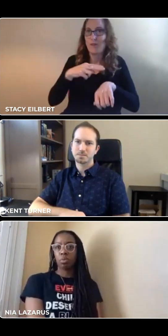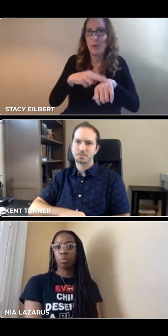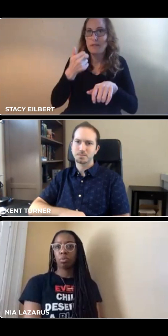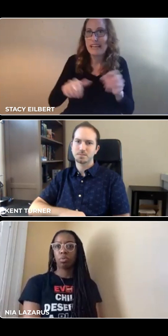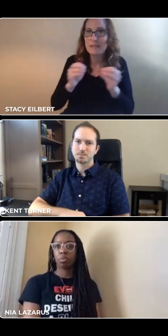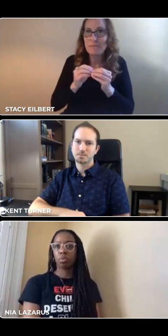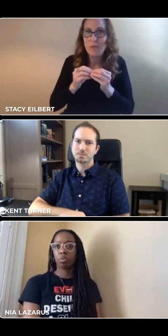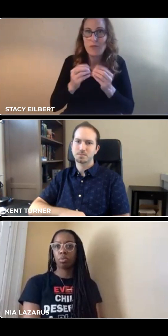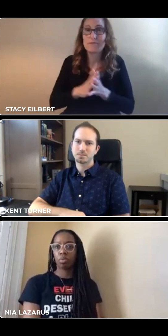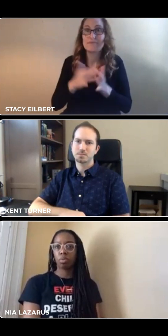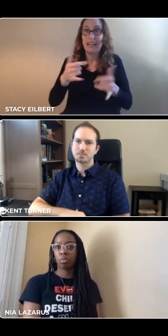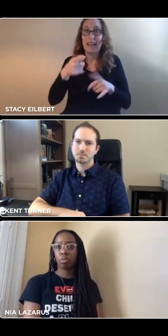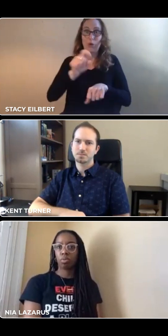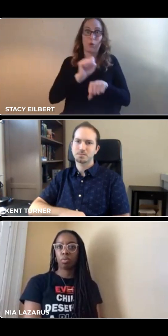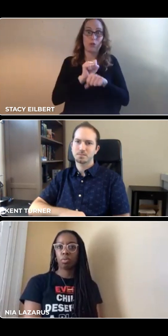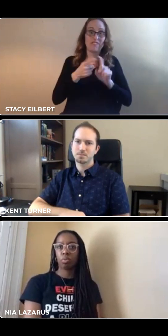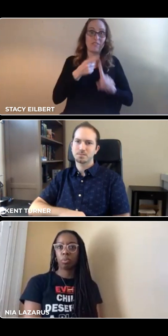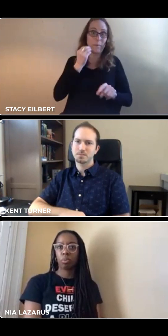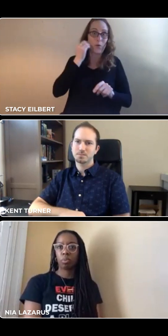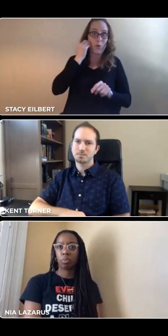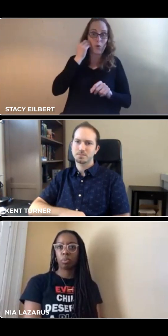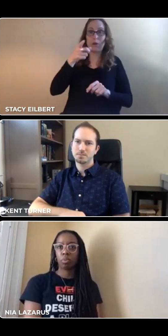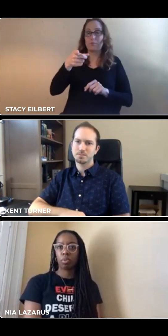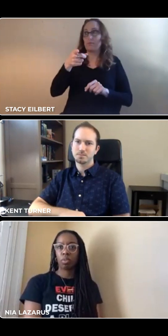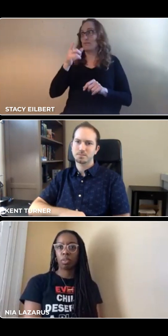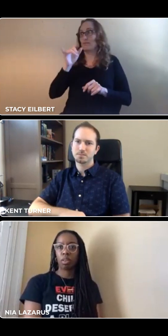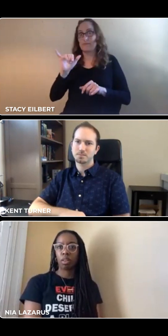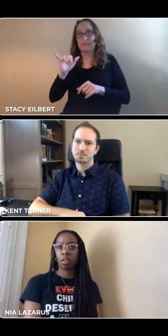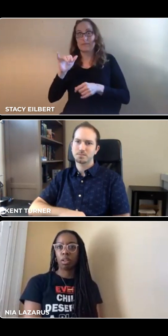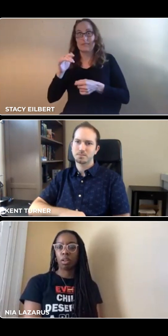What used to be normal is no longer normal.